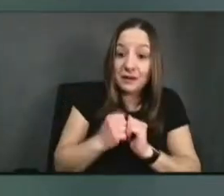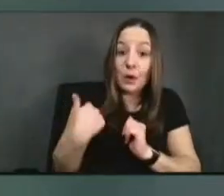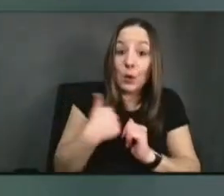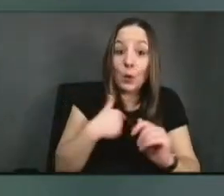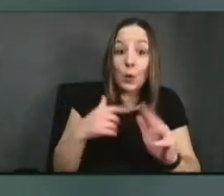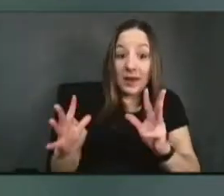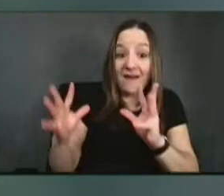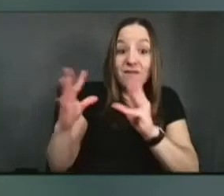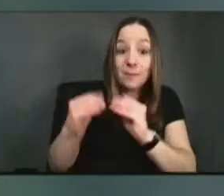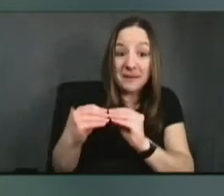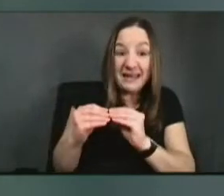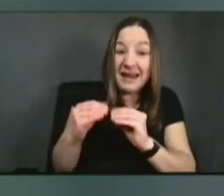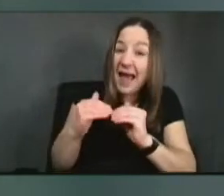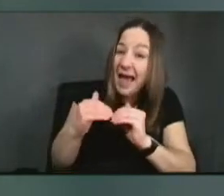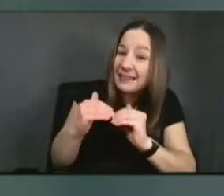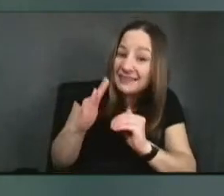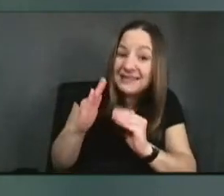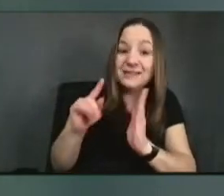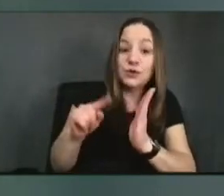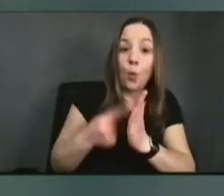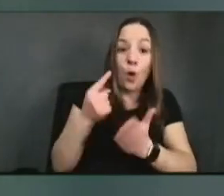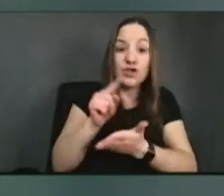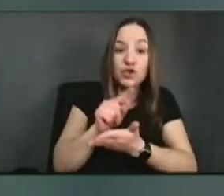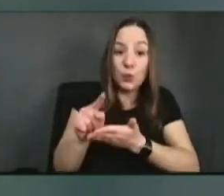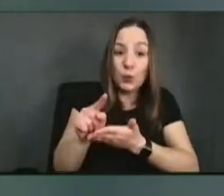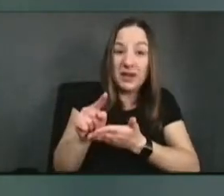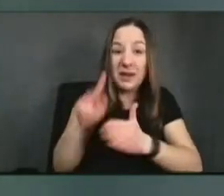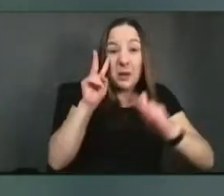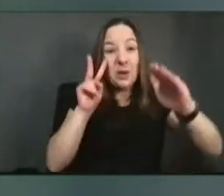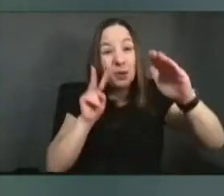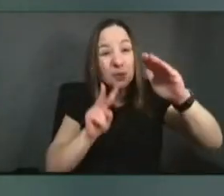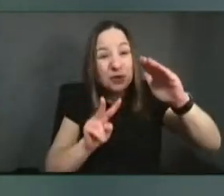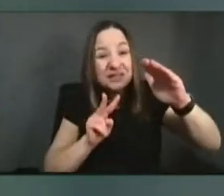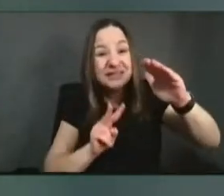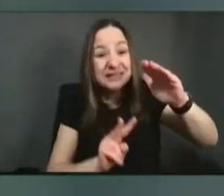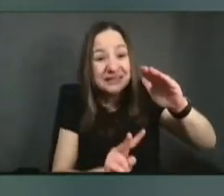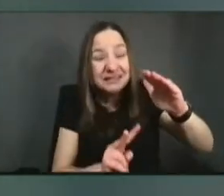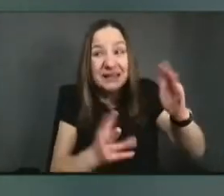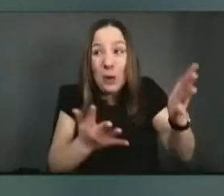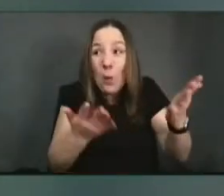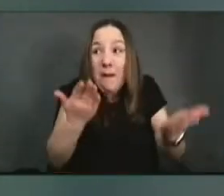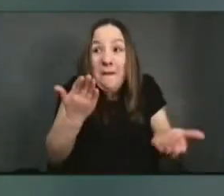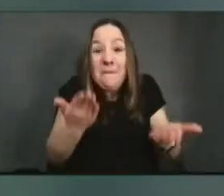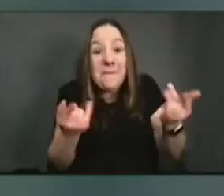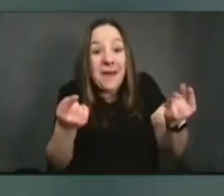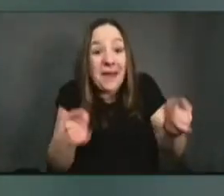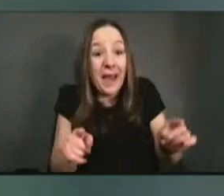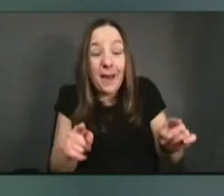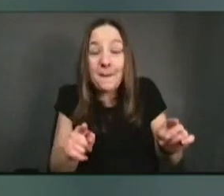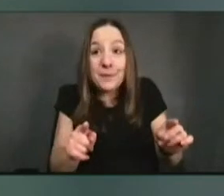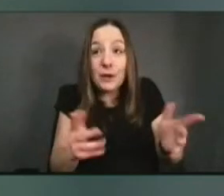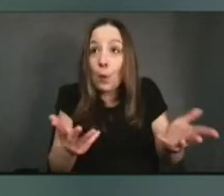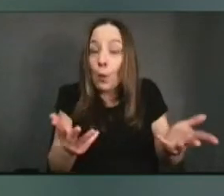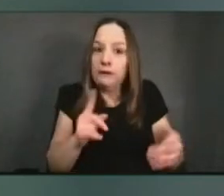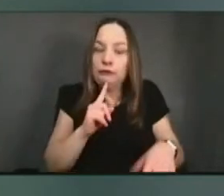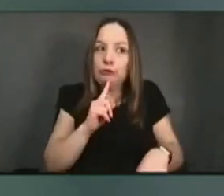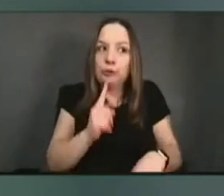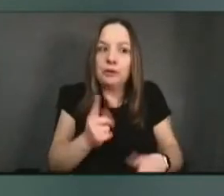Marine minimally once a week. Trying to predict what would